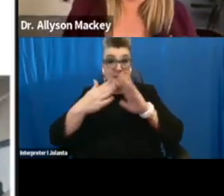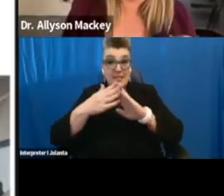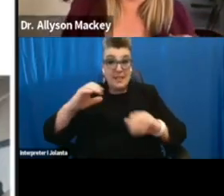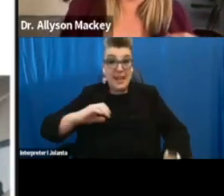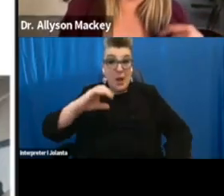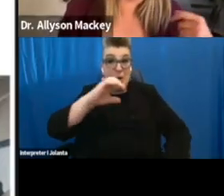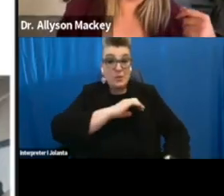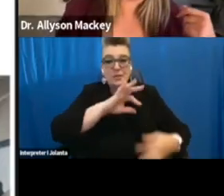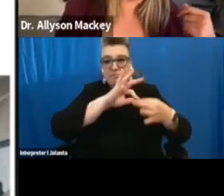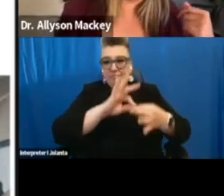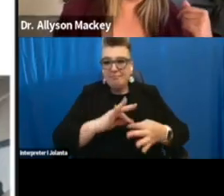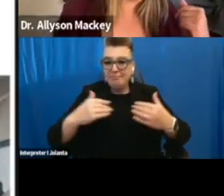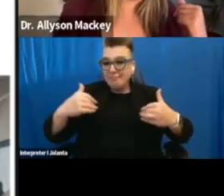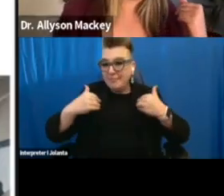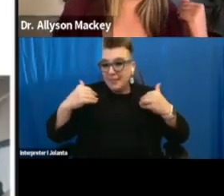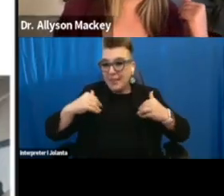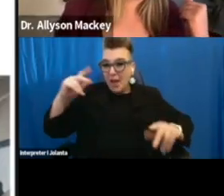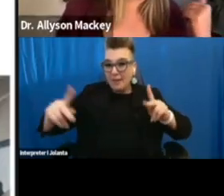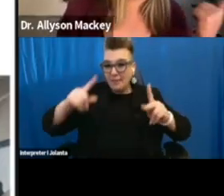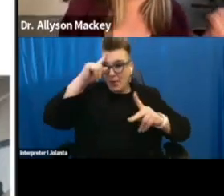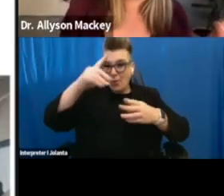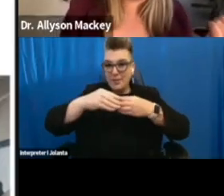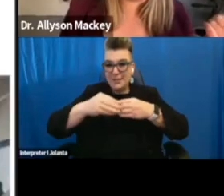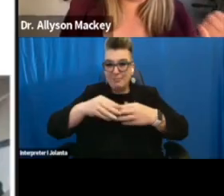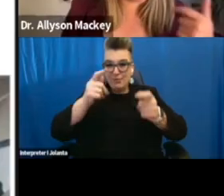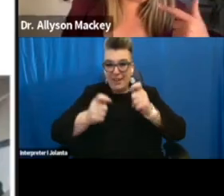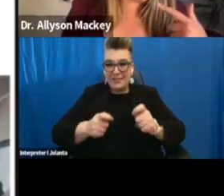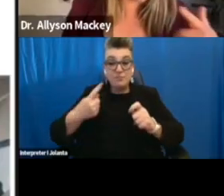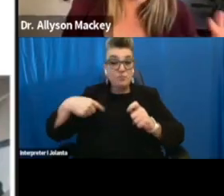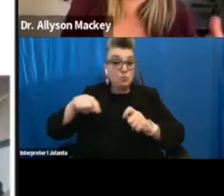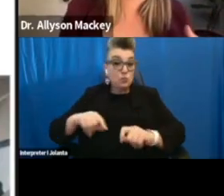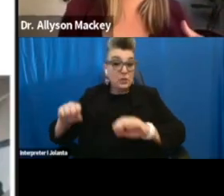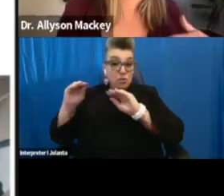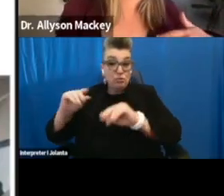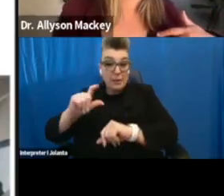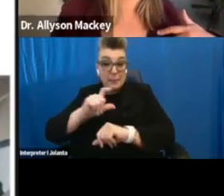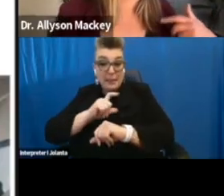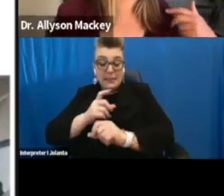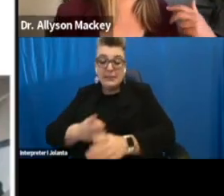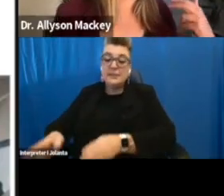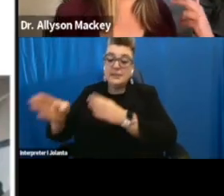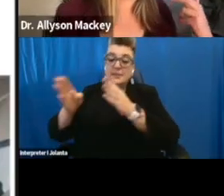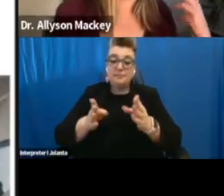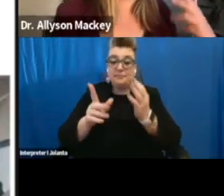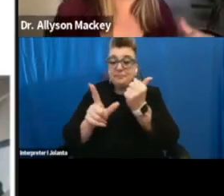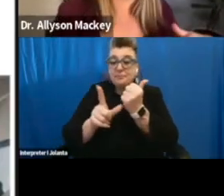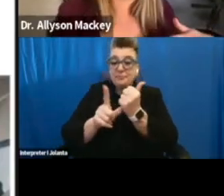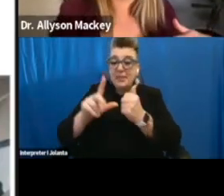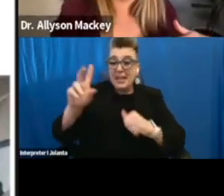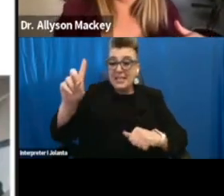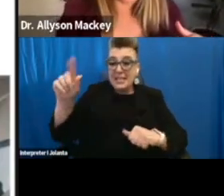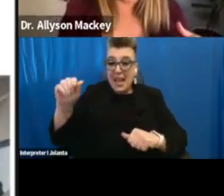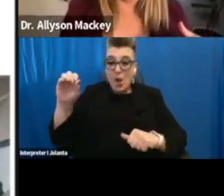young people we trained um the police the DA's office we trained people who employ